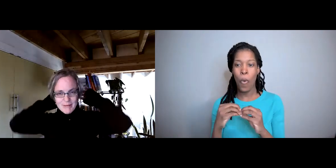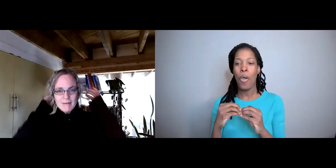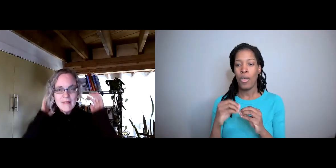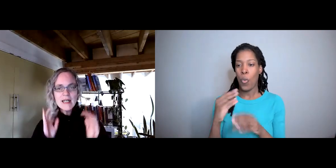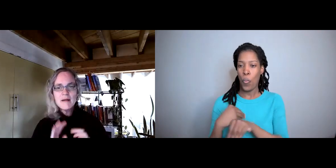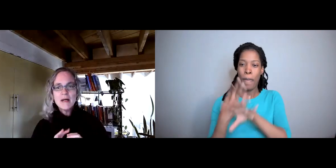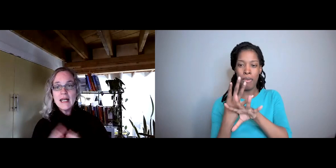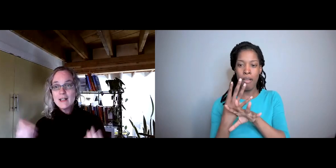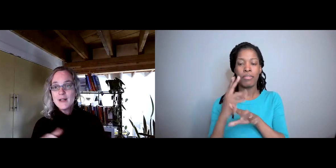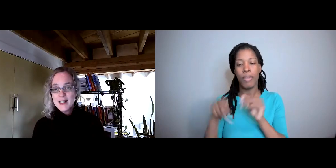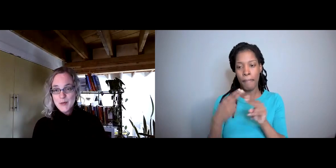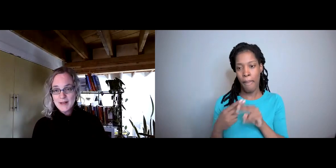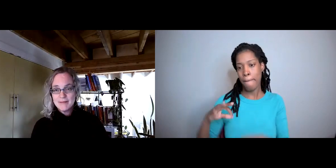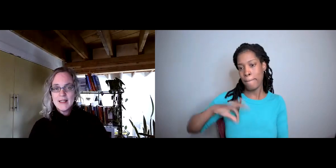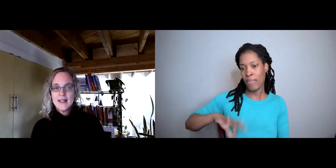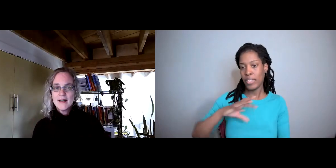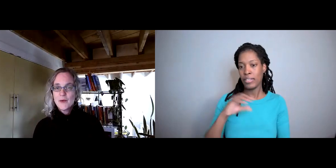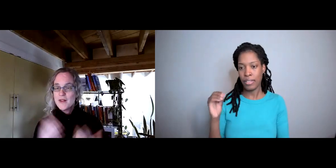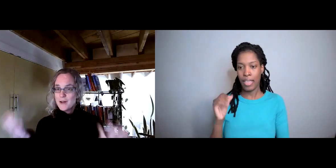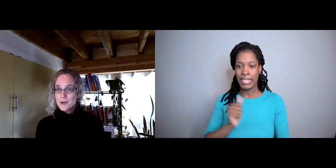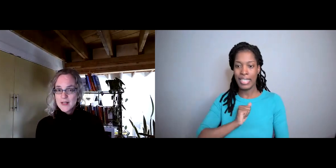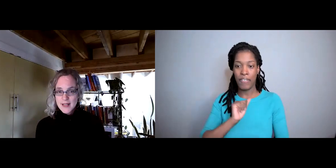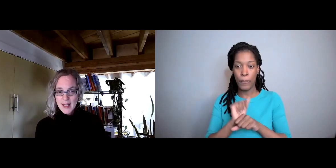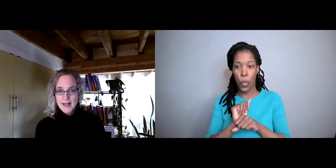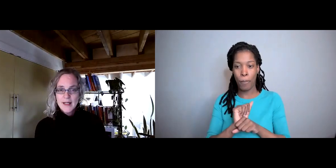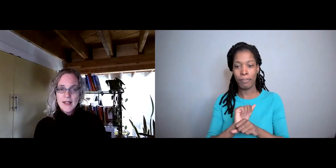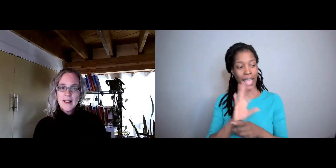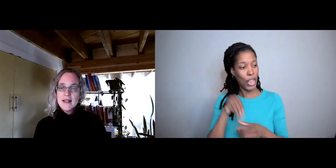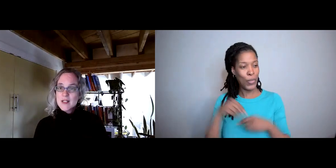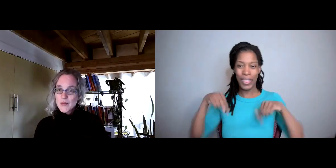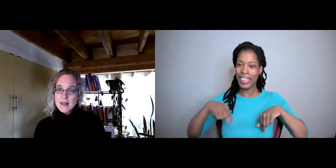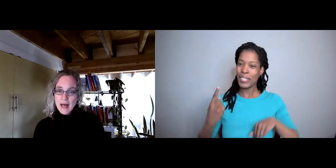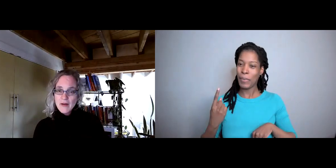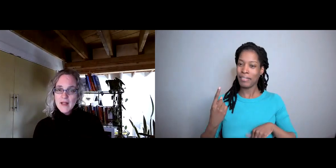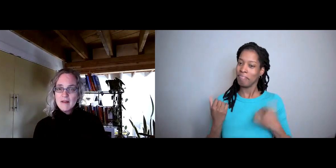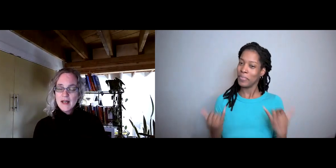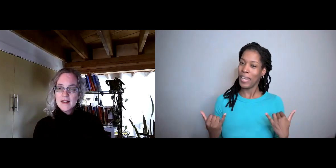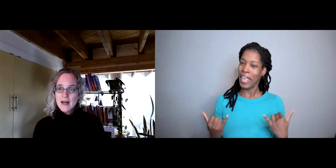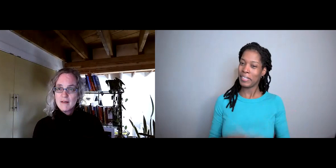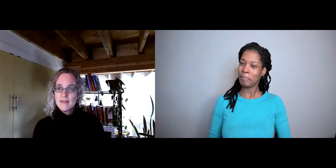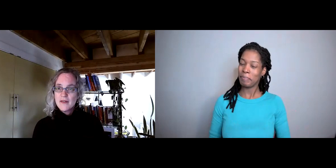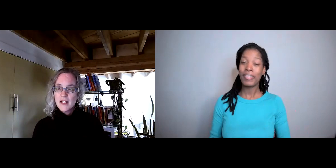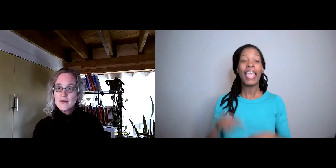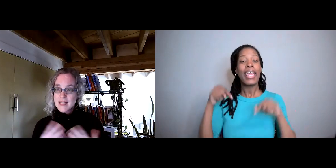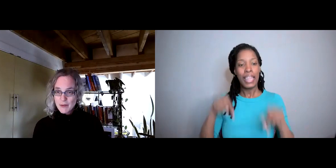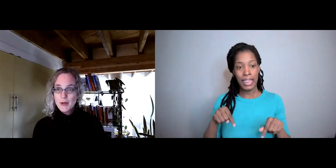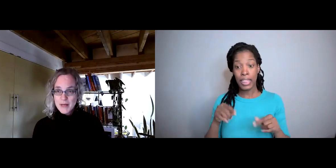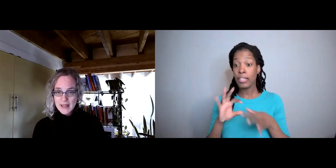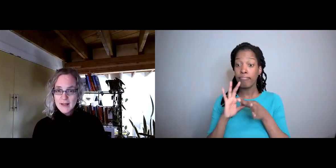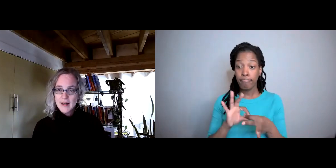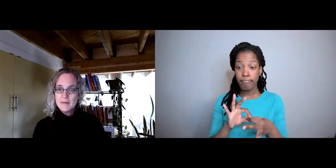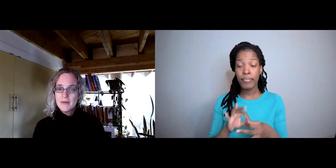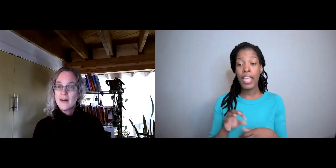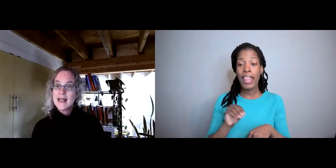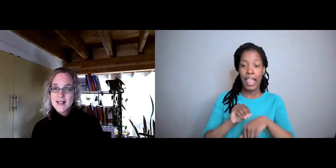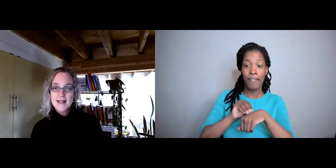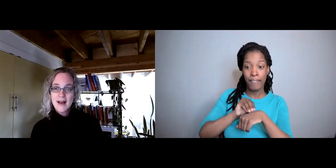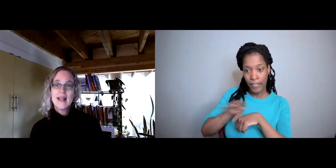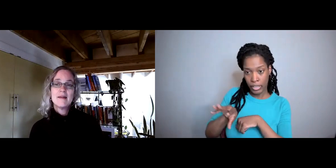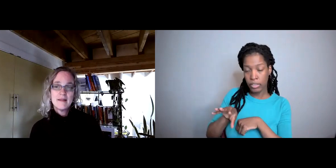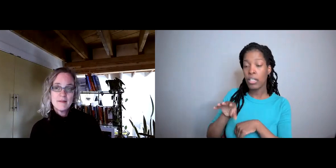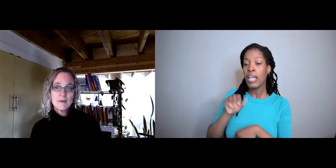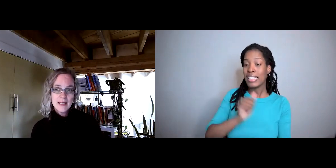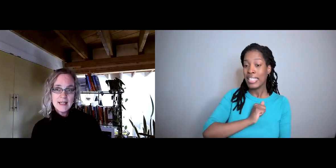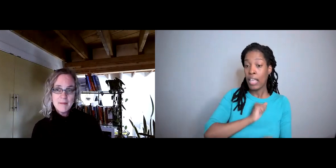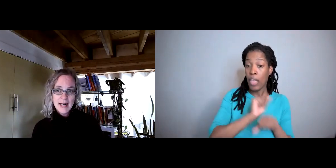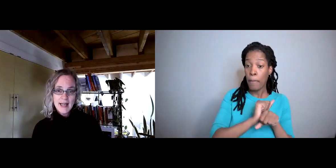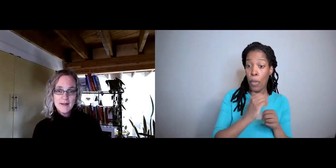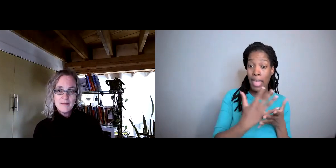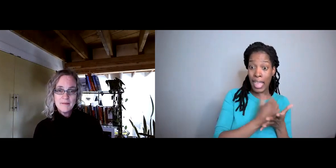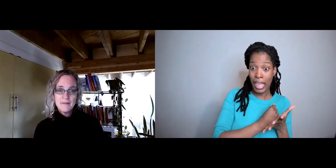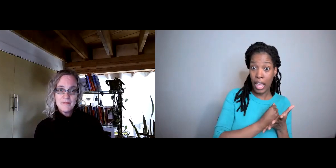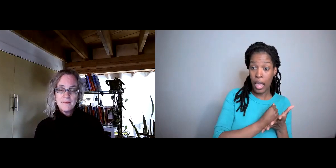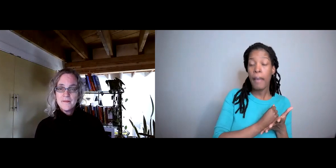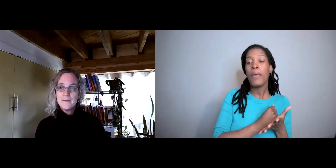Including this one, the one that you joined today. And this one is about the effect of self-employment income on SSI and the related Medicaid.